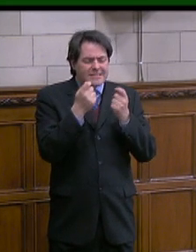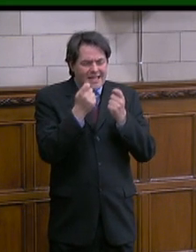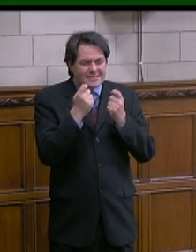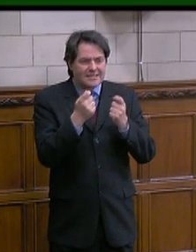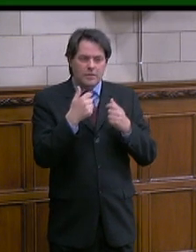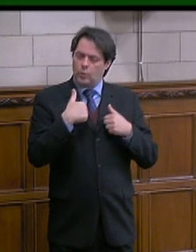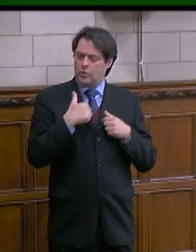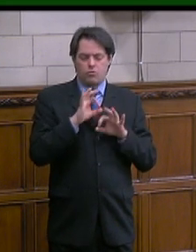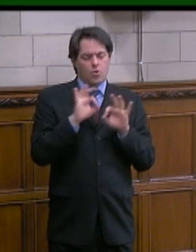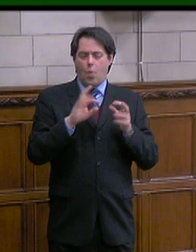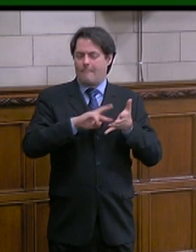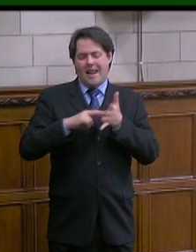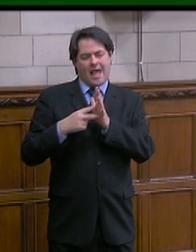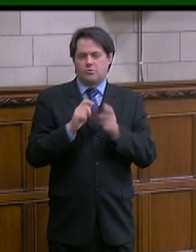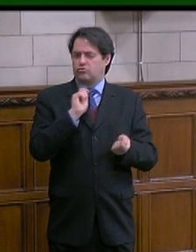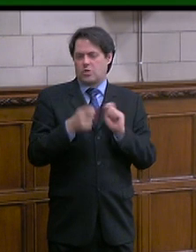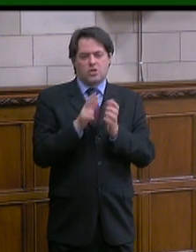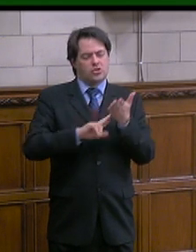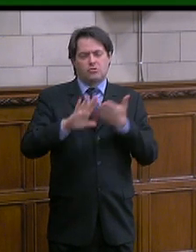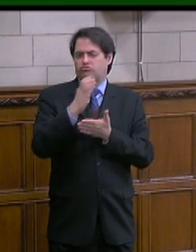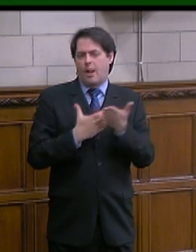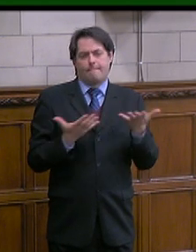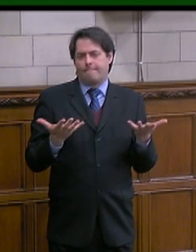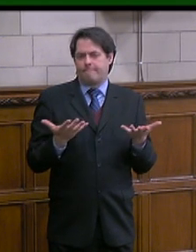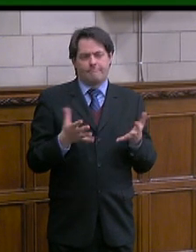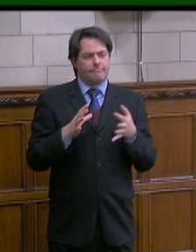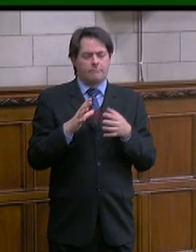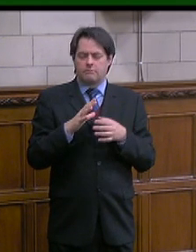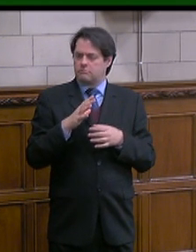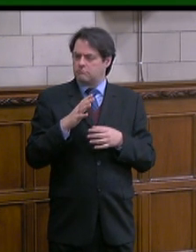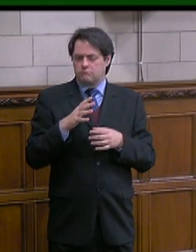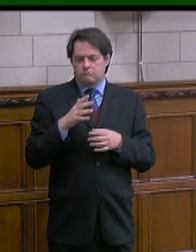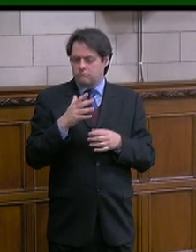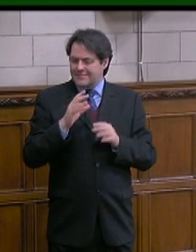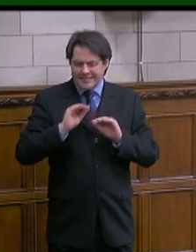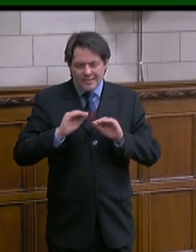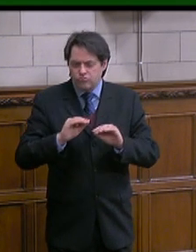have plans to change the national curriculum for schools to make teaching BSL mandatory